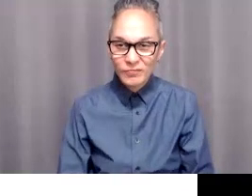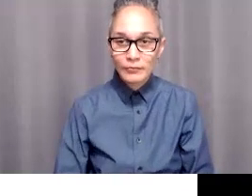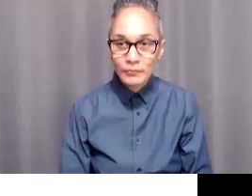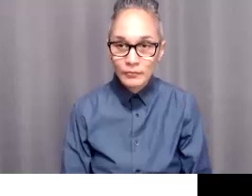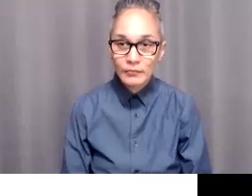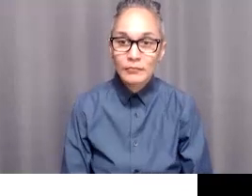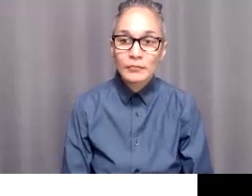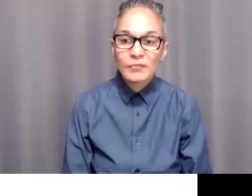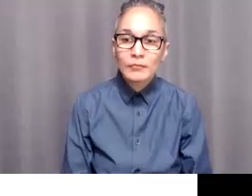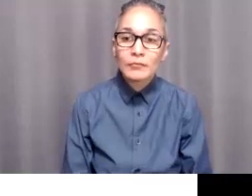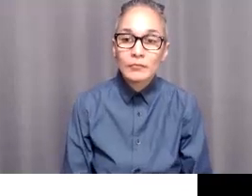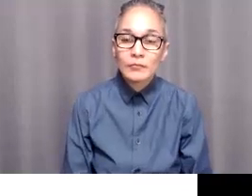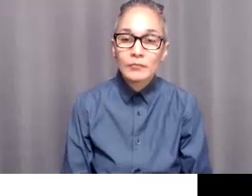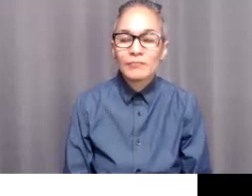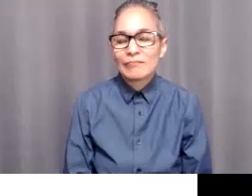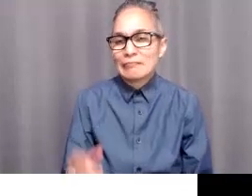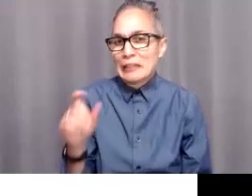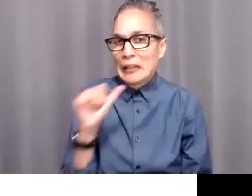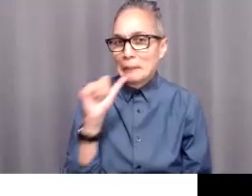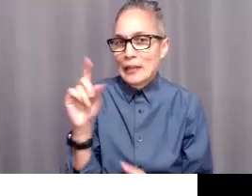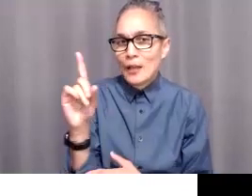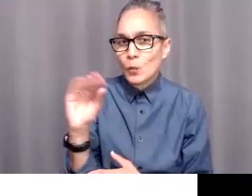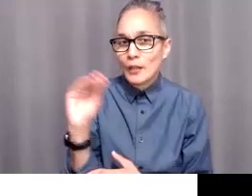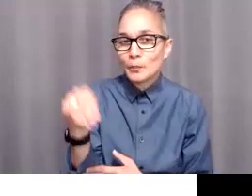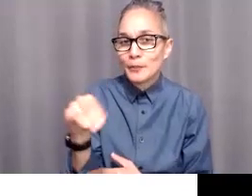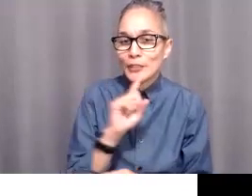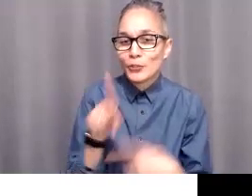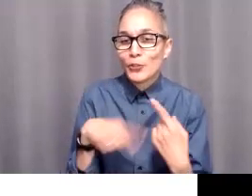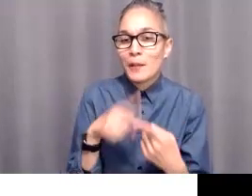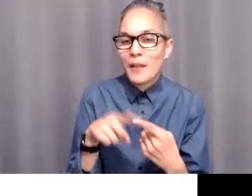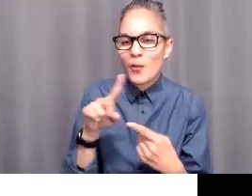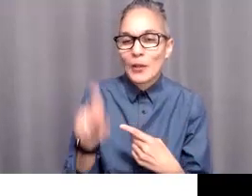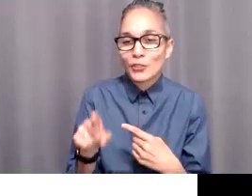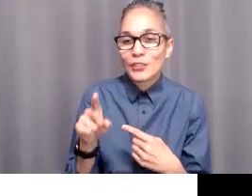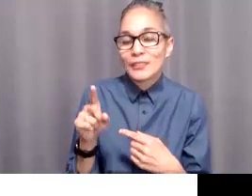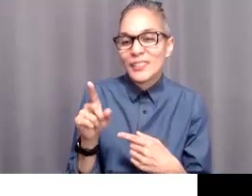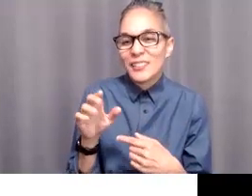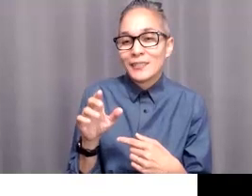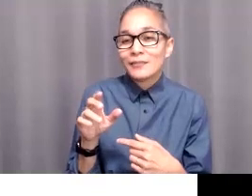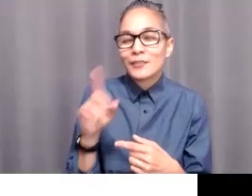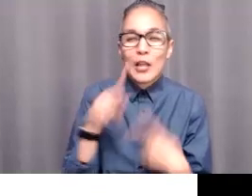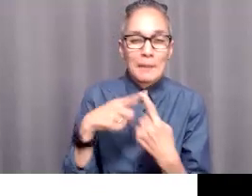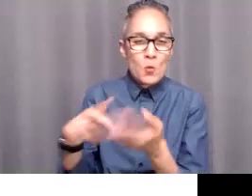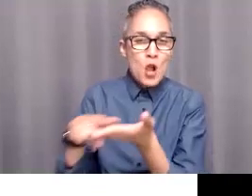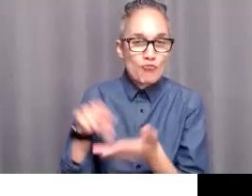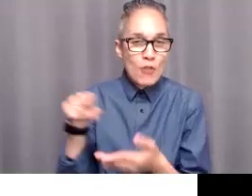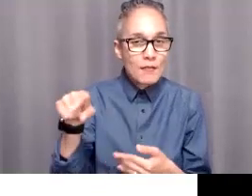I'm not 100% sure I understand what you mean by this. Jacqueline. Are you saying that,